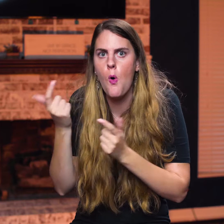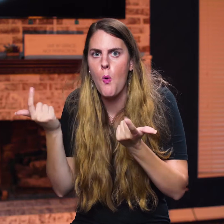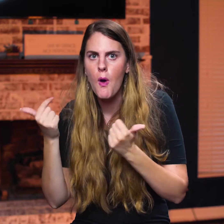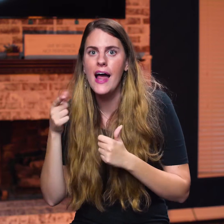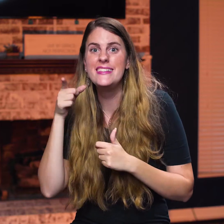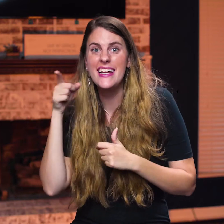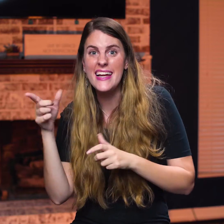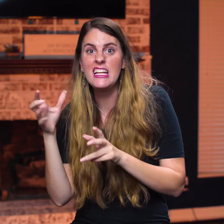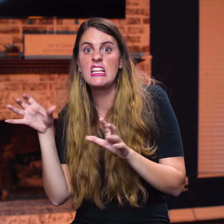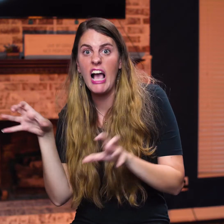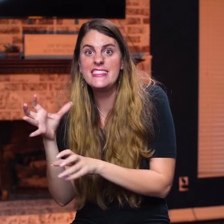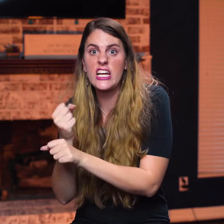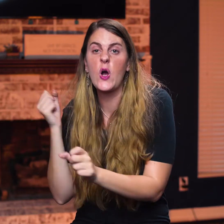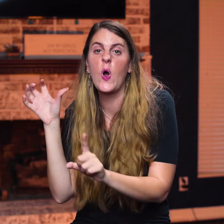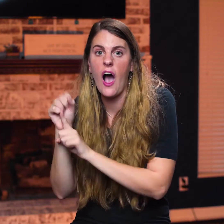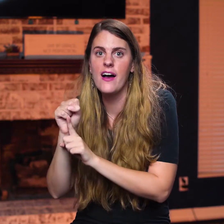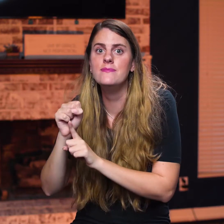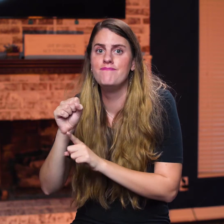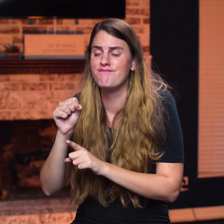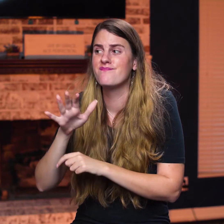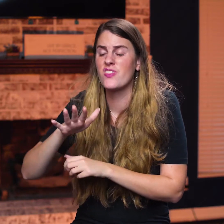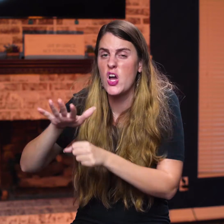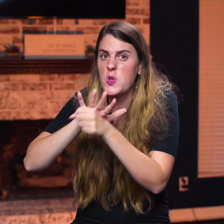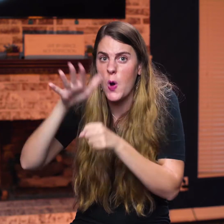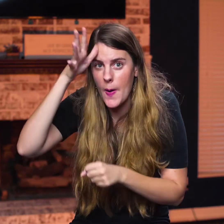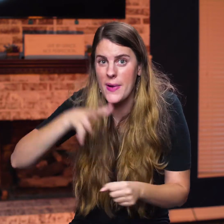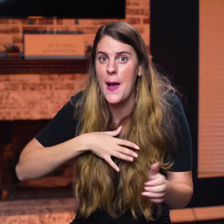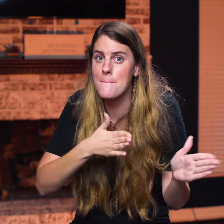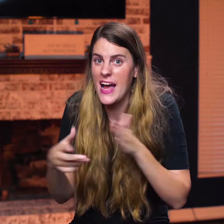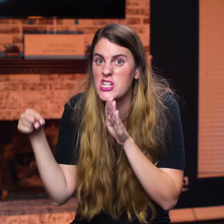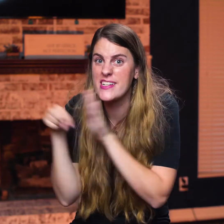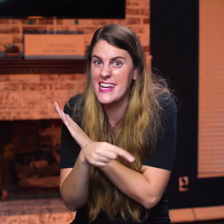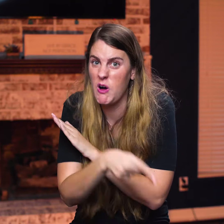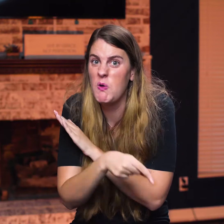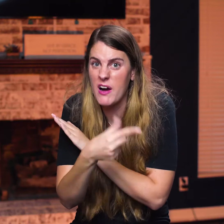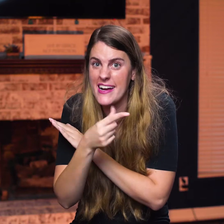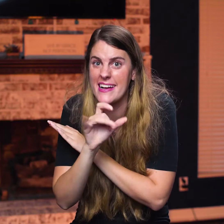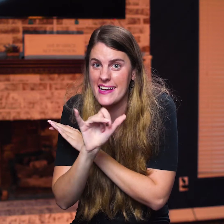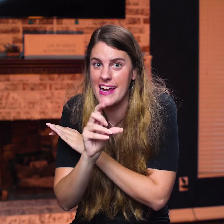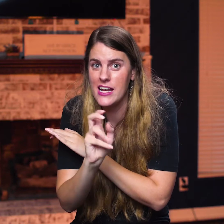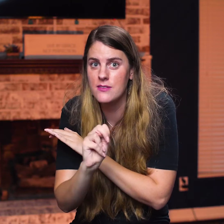When he does get caught, the local men plan to kill him,